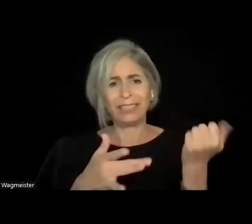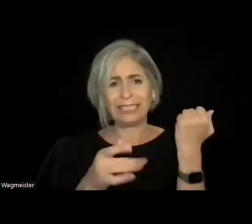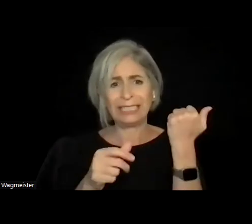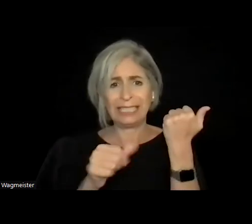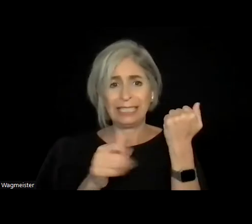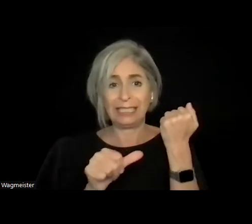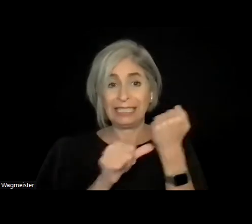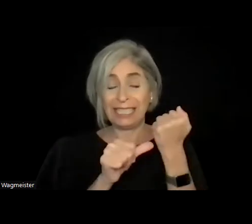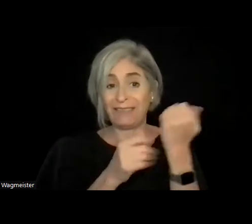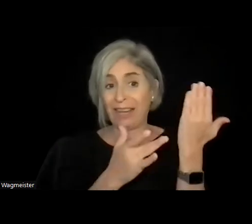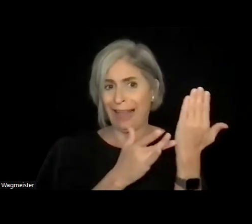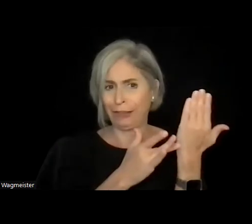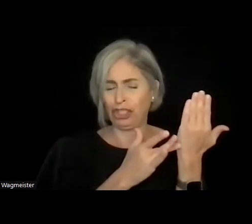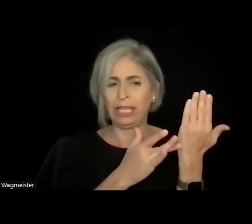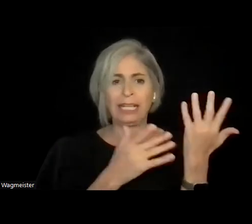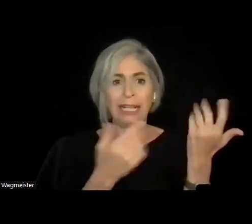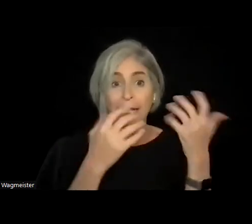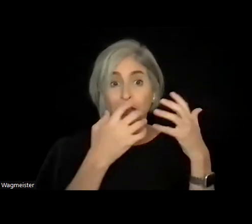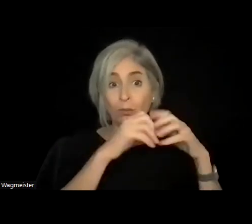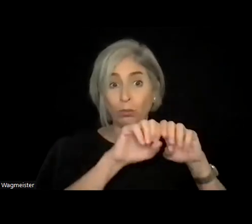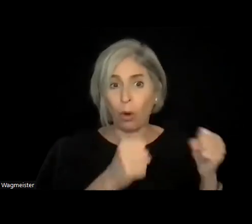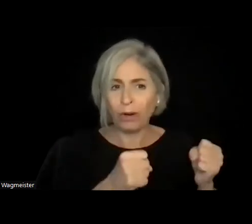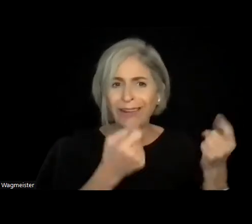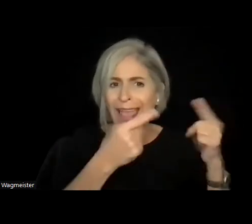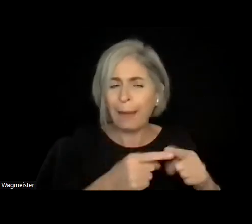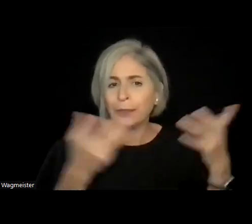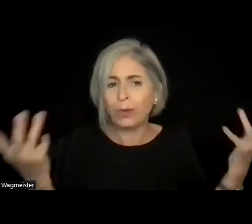with using the technology having the replacement